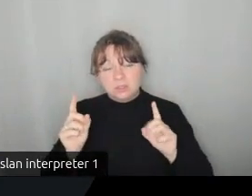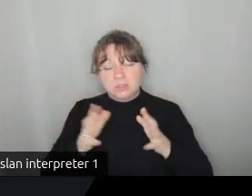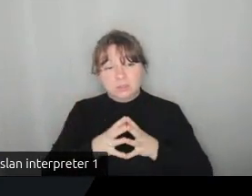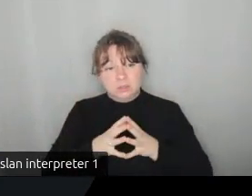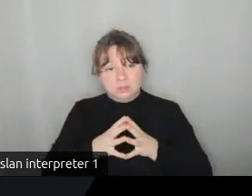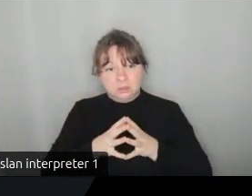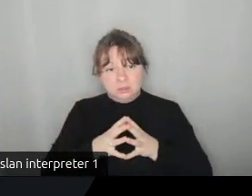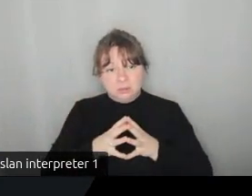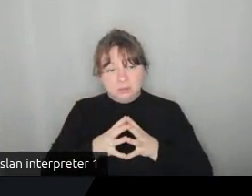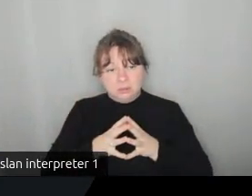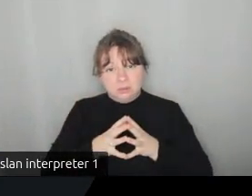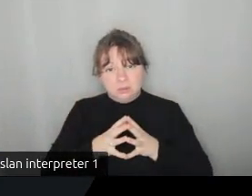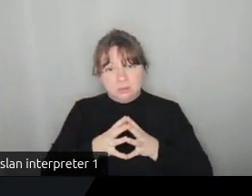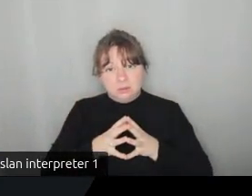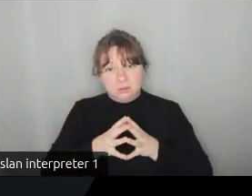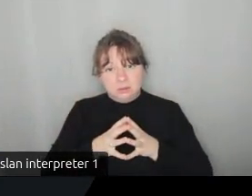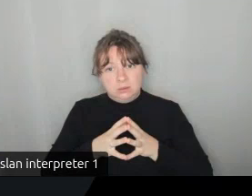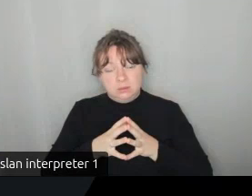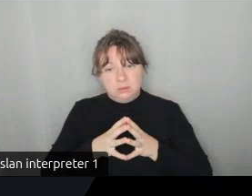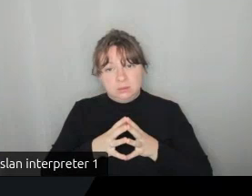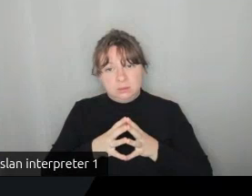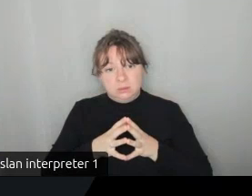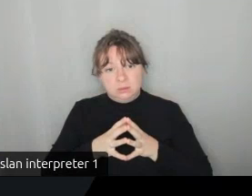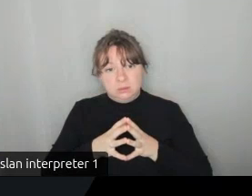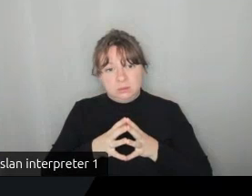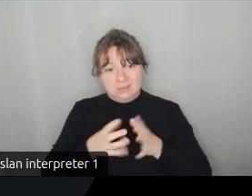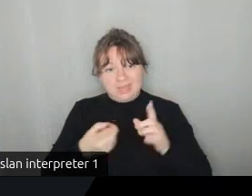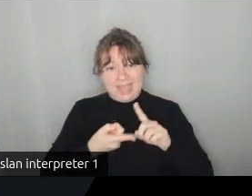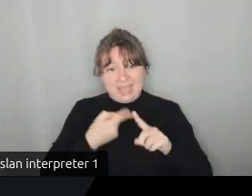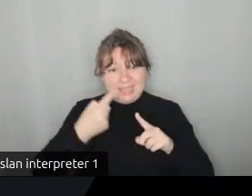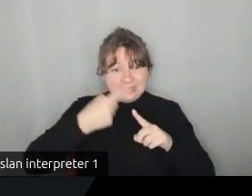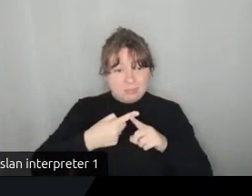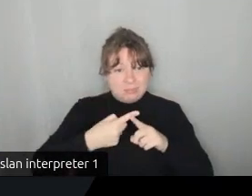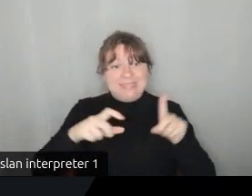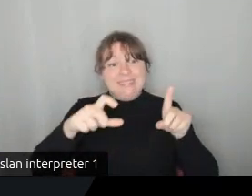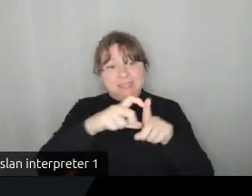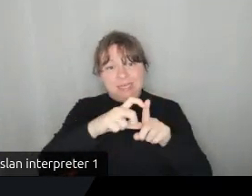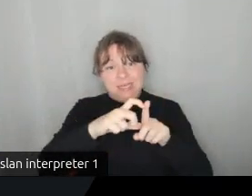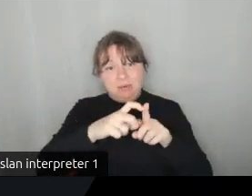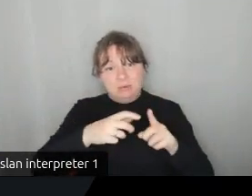um or for example refer to is for example exception D except when having contact with